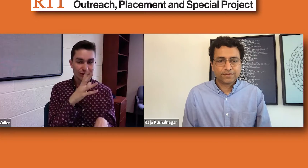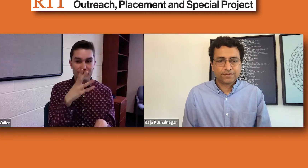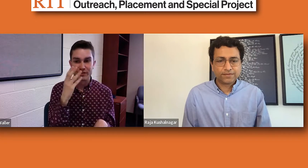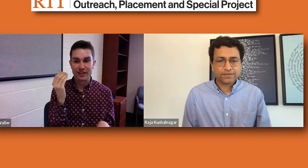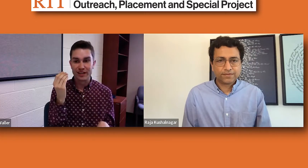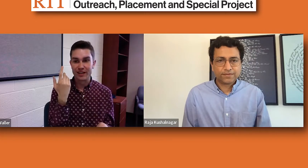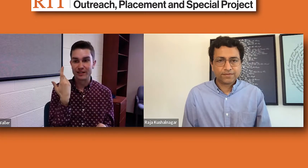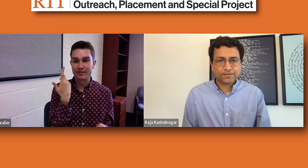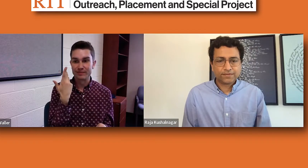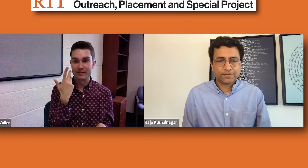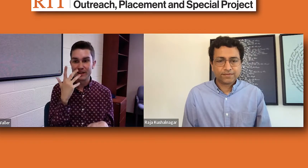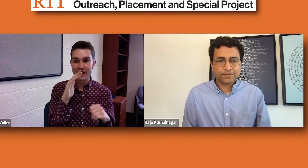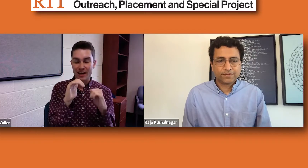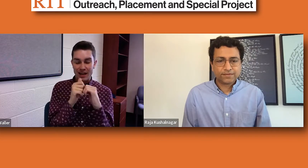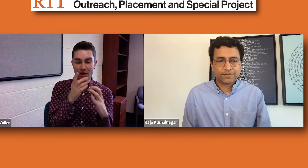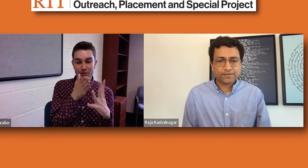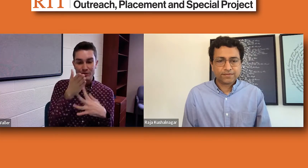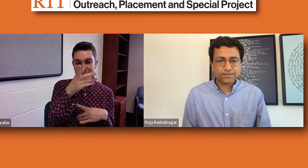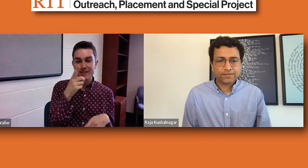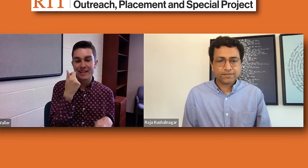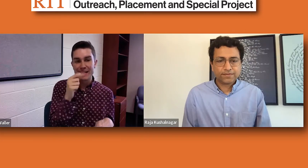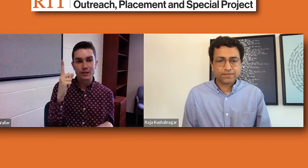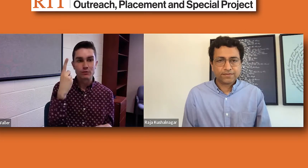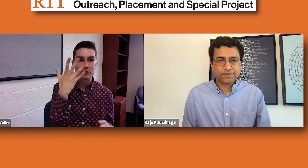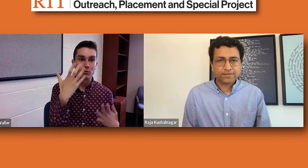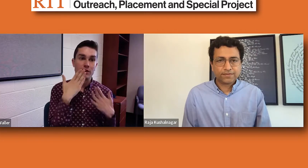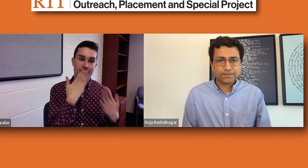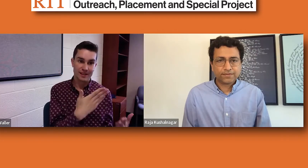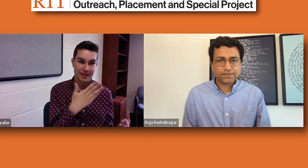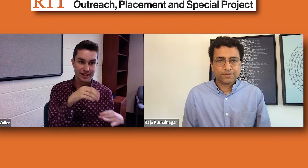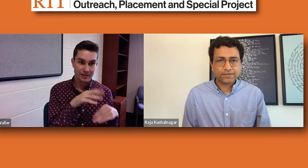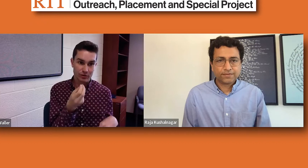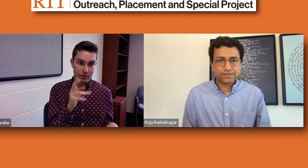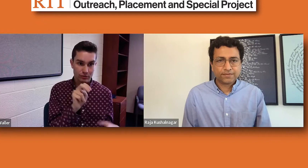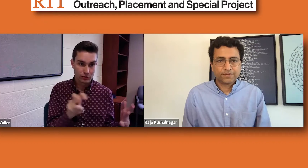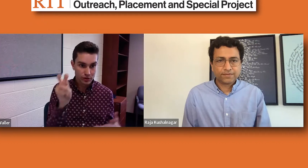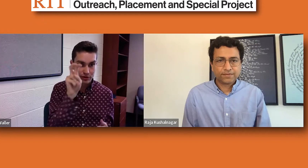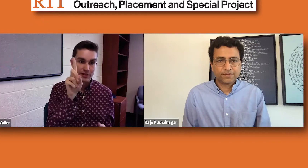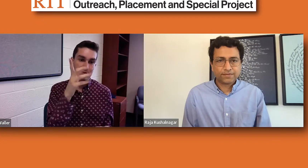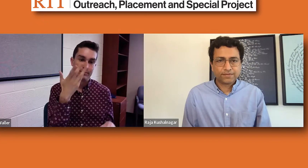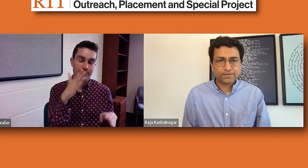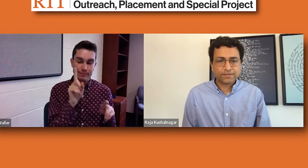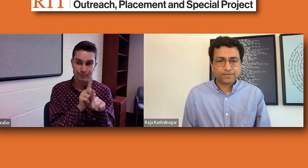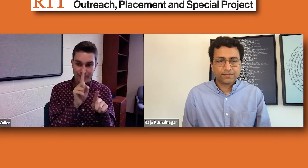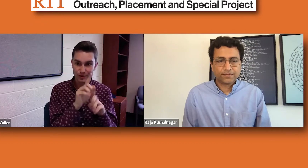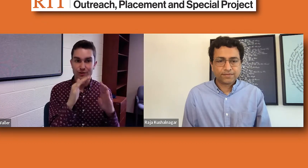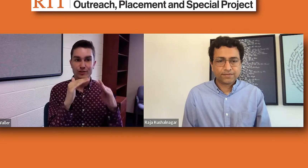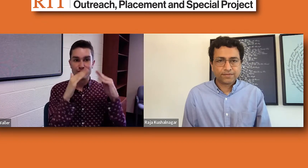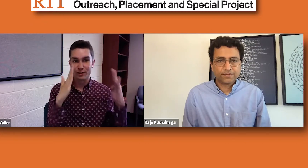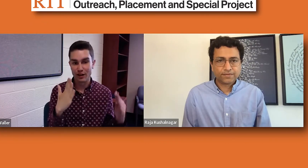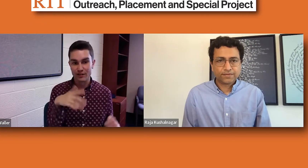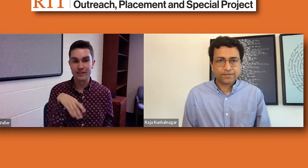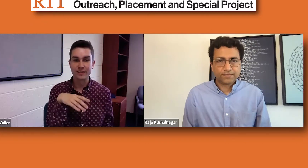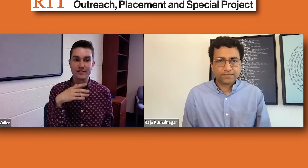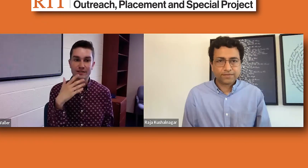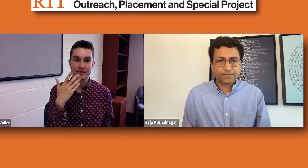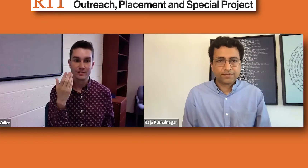You know, as you're trying to navigate through your journey, you know, working with mentors, colleagues, students,